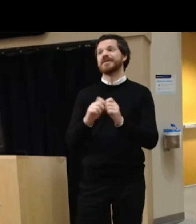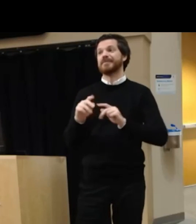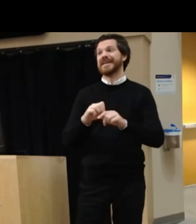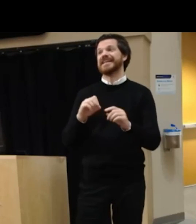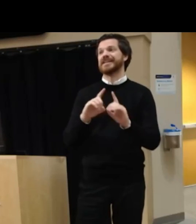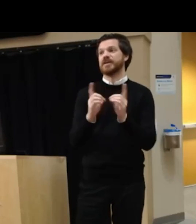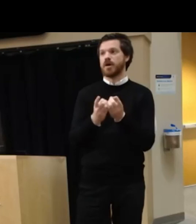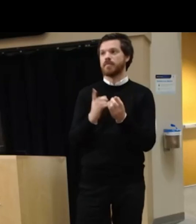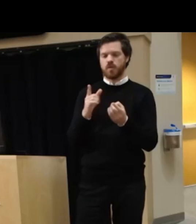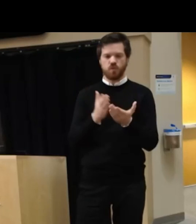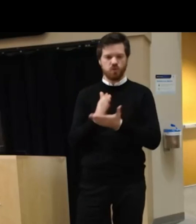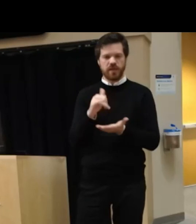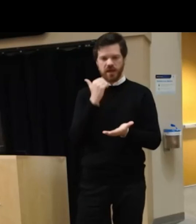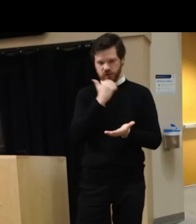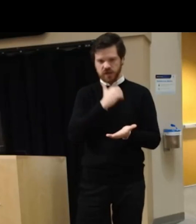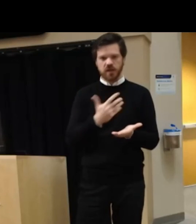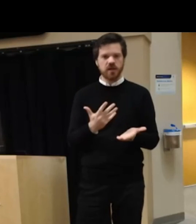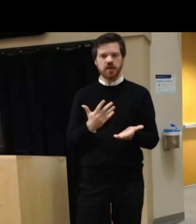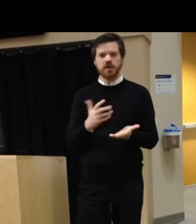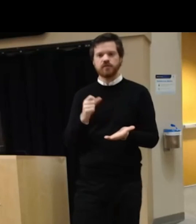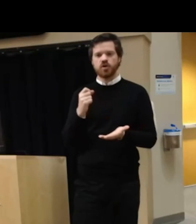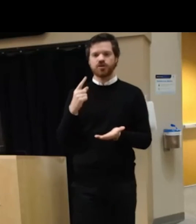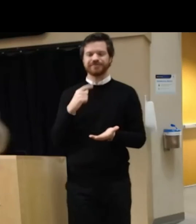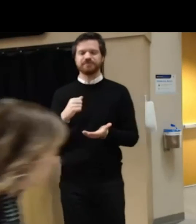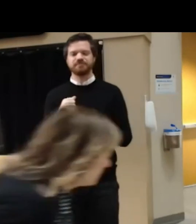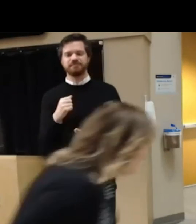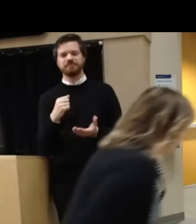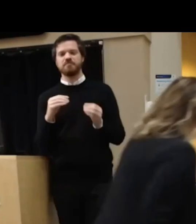they're going through it every day and so they understand more than anything what they're going